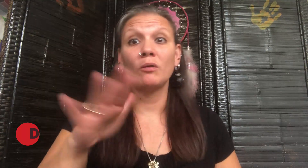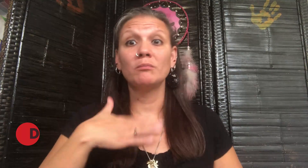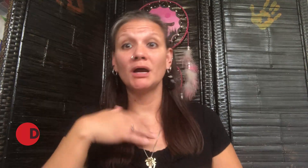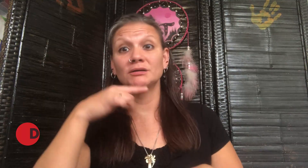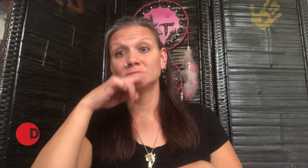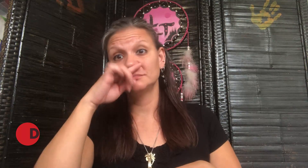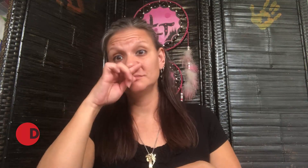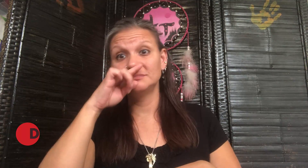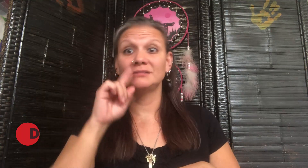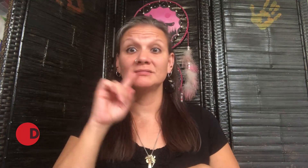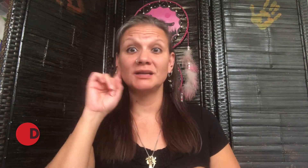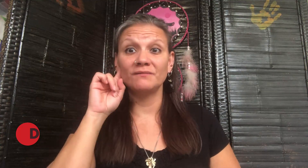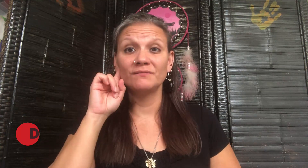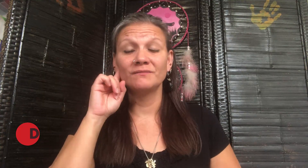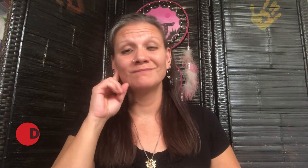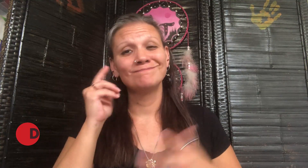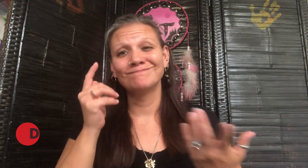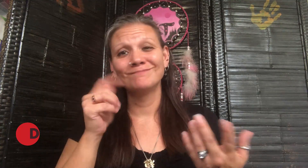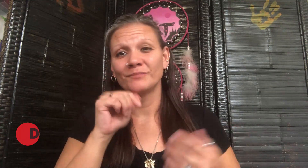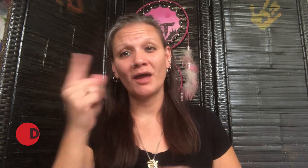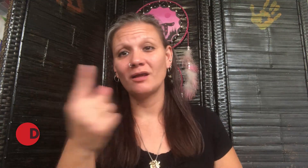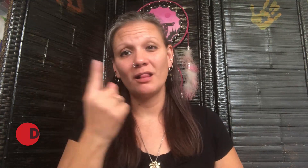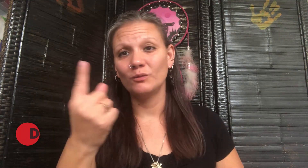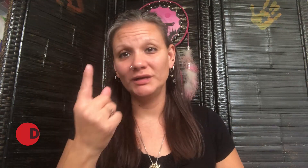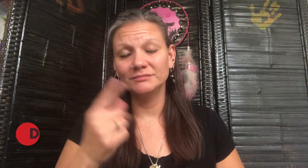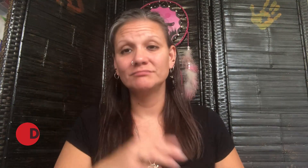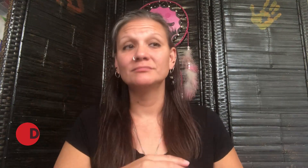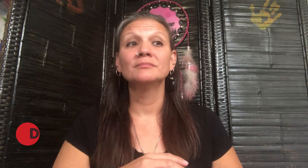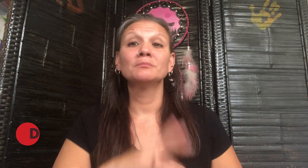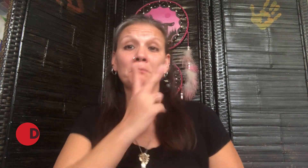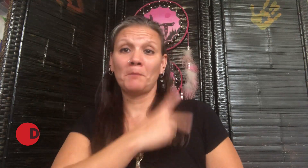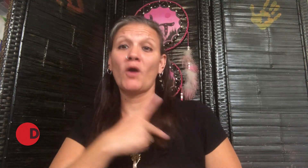to state that their child is Deaf.